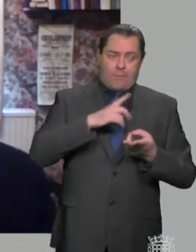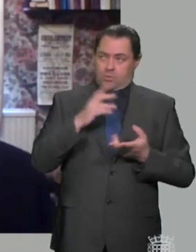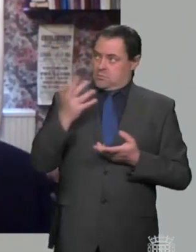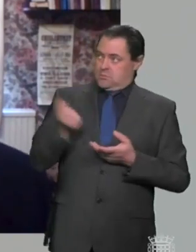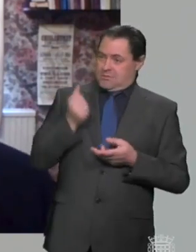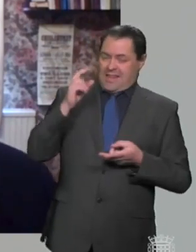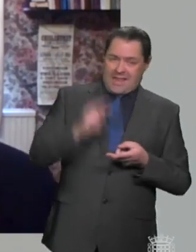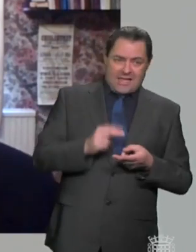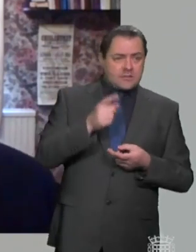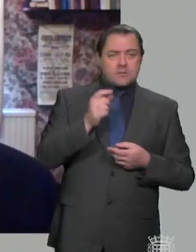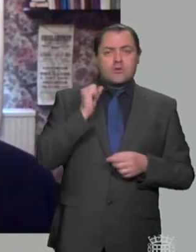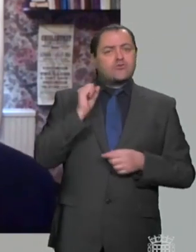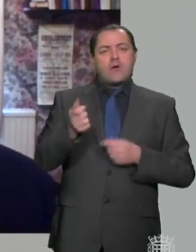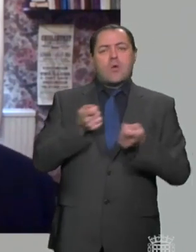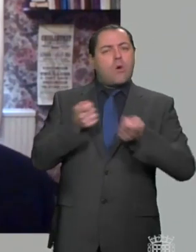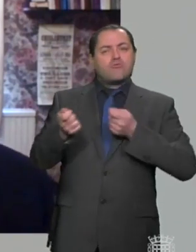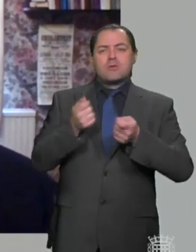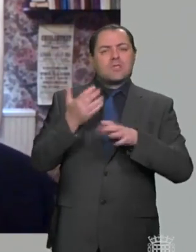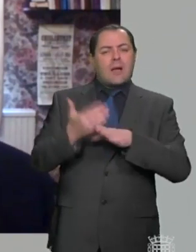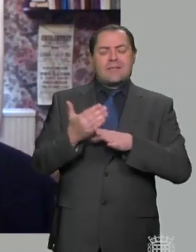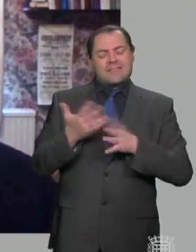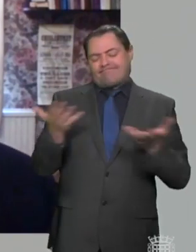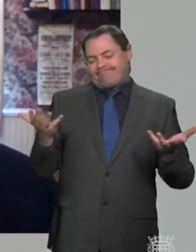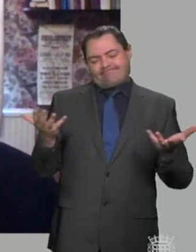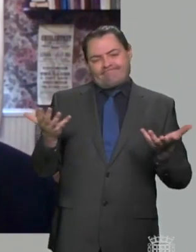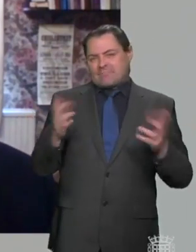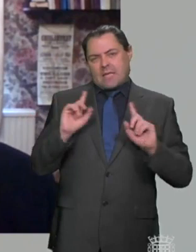the train operating companies claim that the funding agreement put in place with the